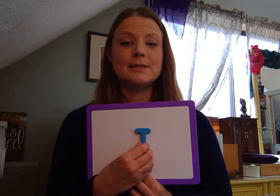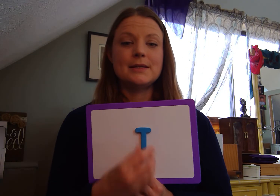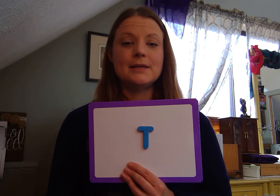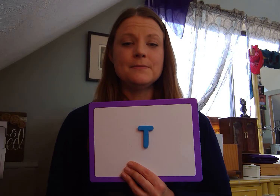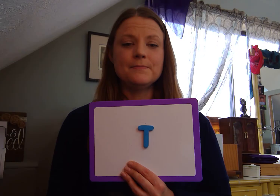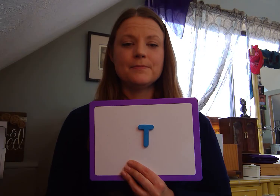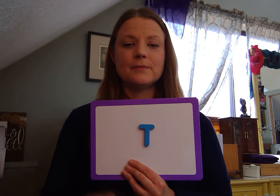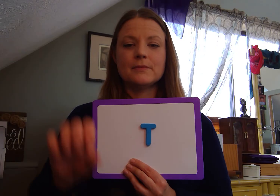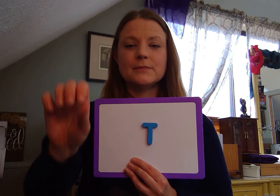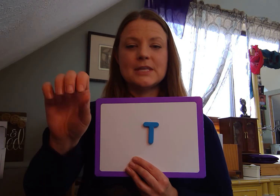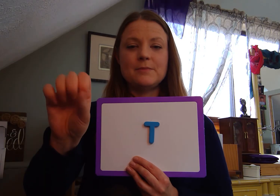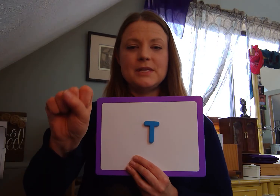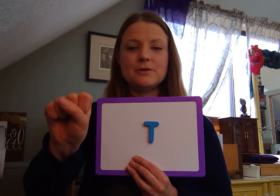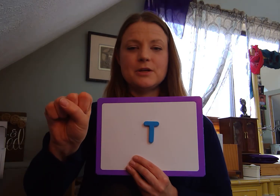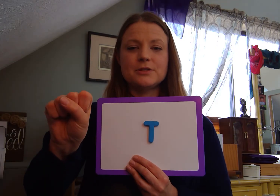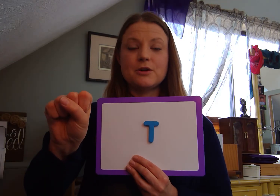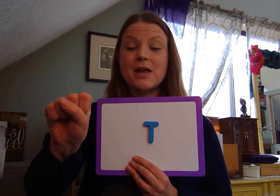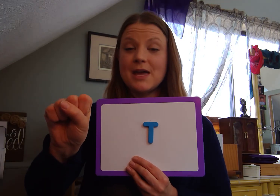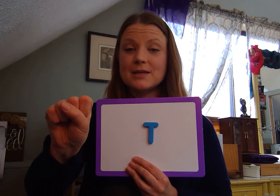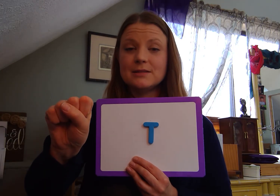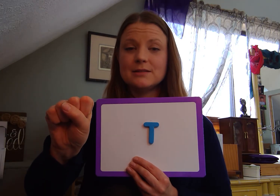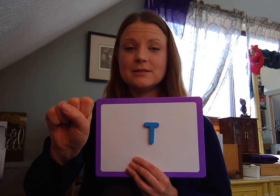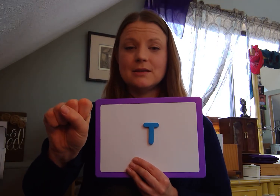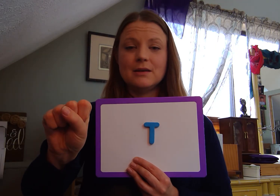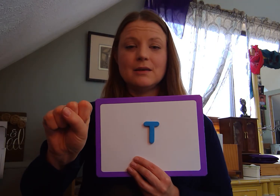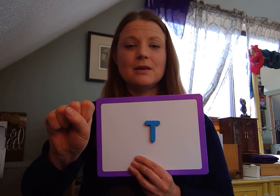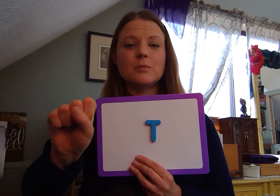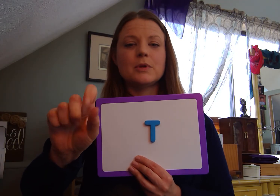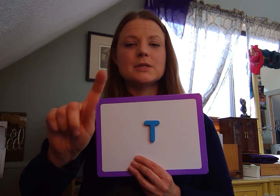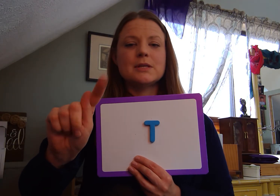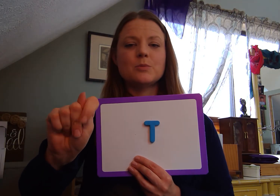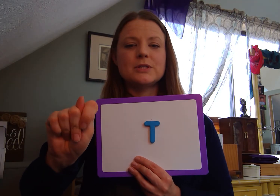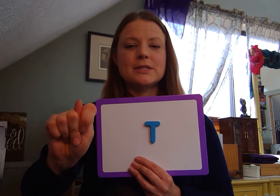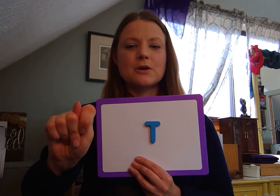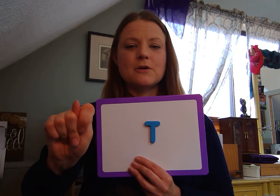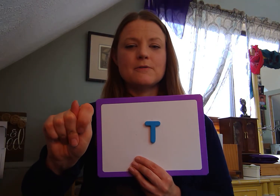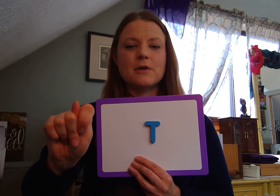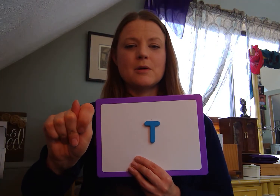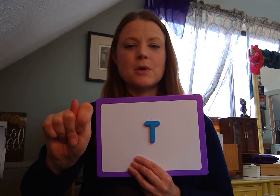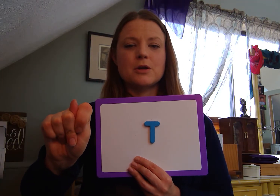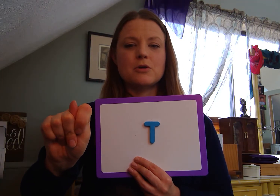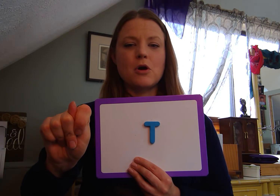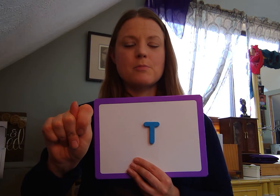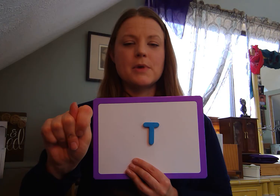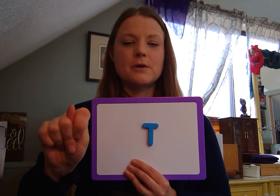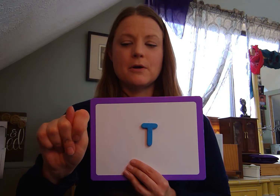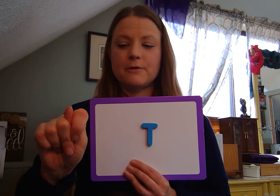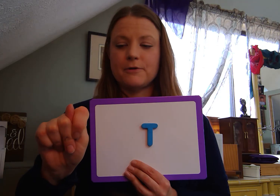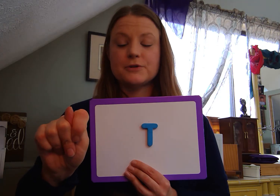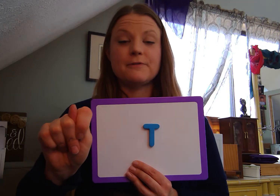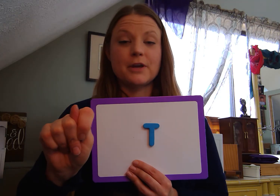"T" same deal here as our "S" but this time we stick our thumb under our mid our first finger